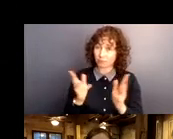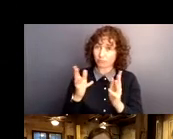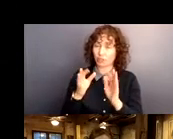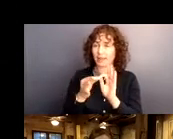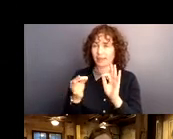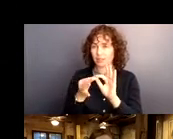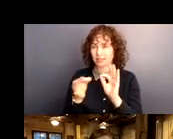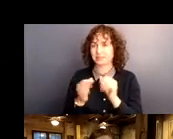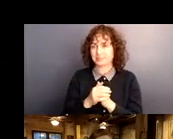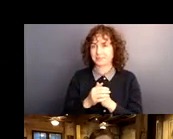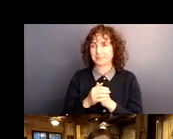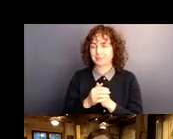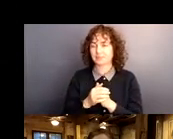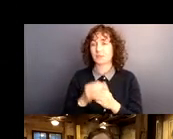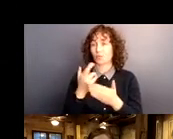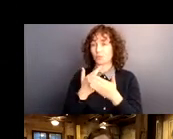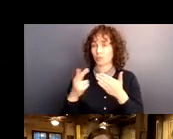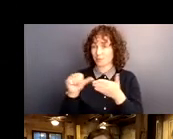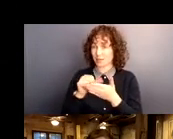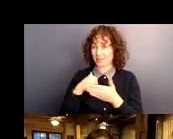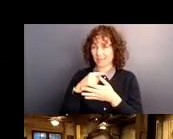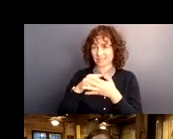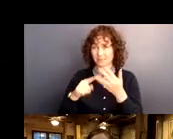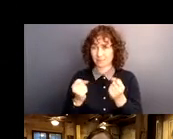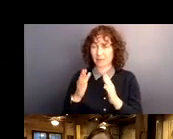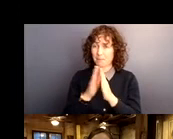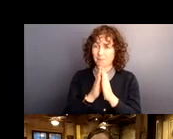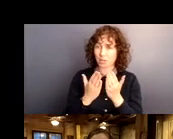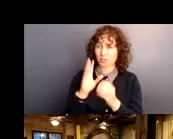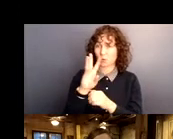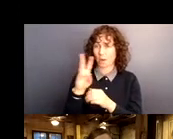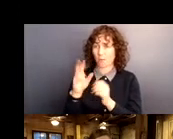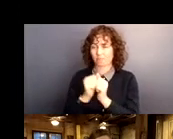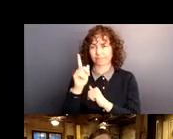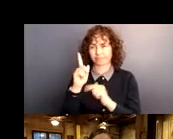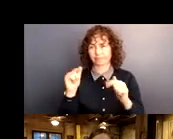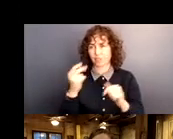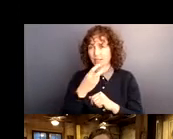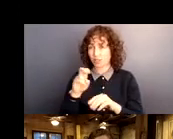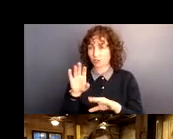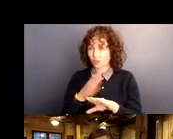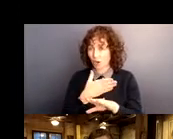Our resources page highlights several books and websites with various transitional songs and the adaptive lessons page